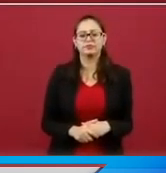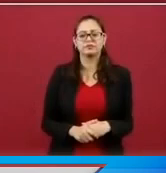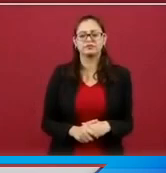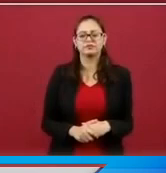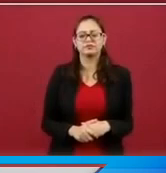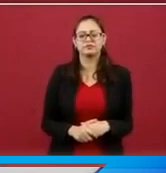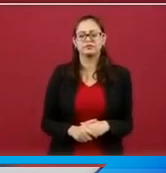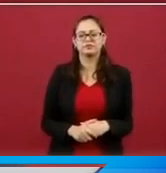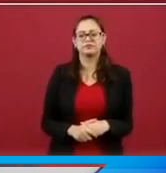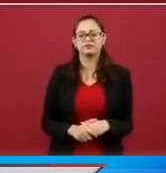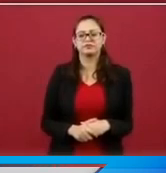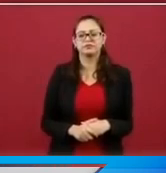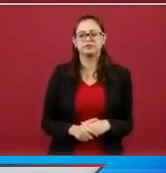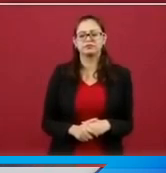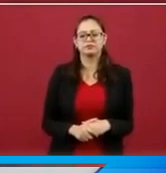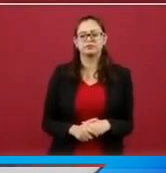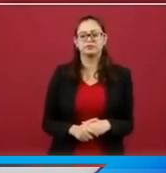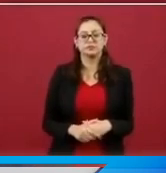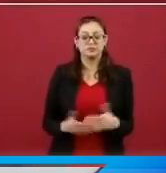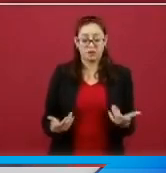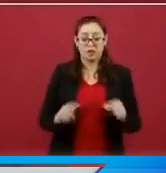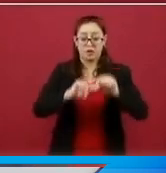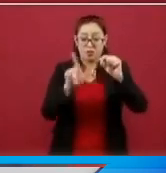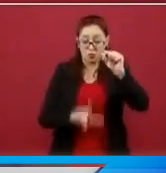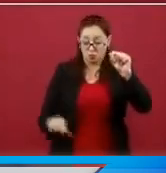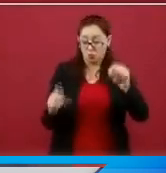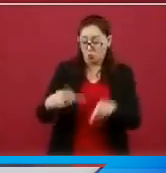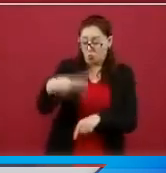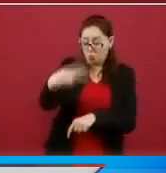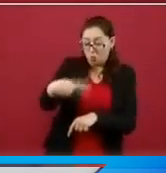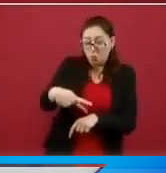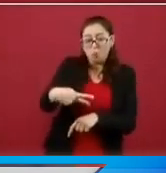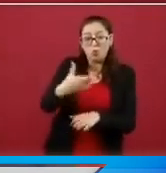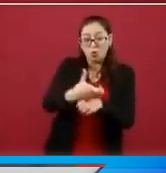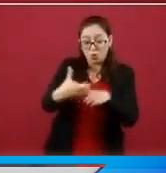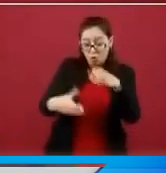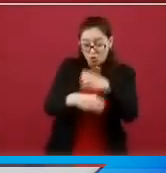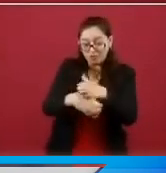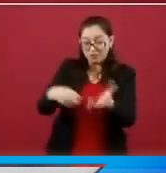as described at this time the Government is being cleaned of all these entrenched practices of corruption.